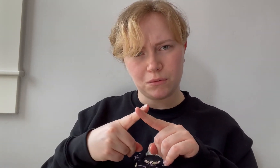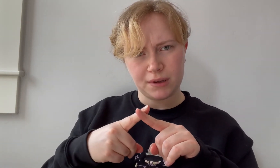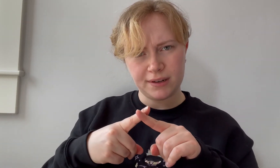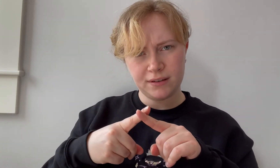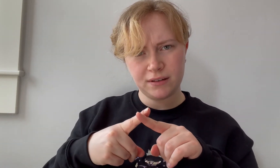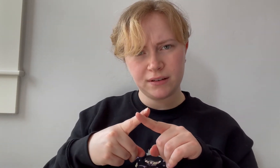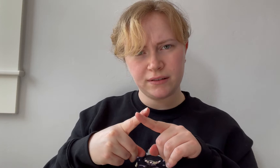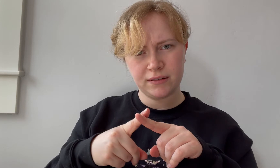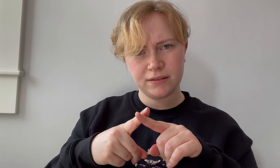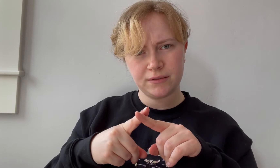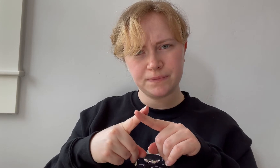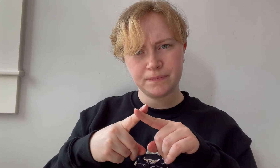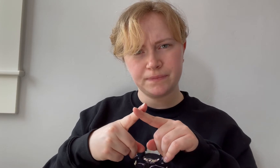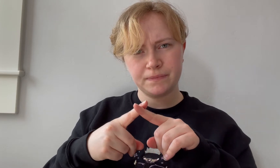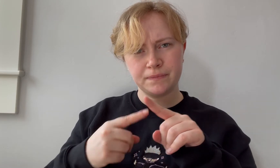when